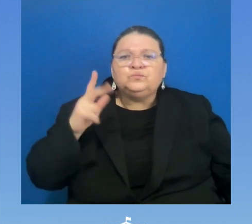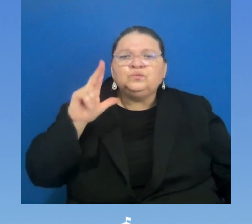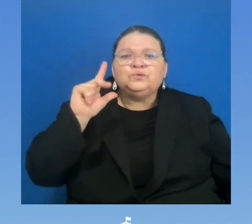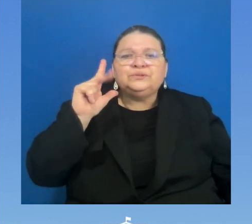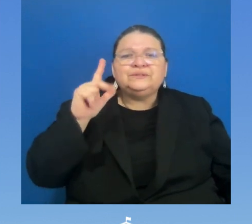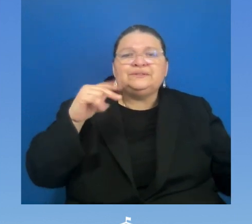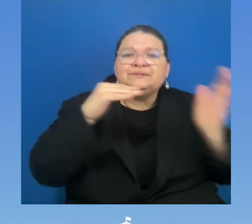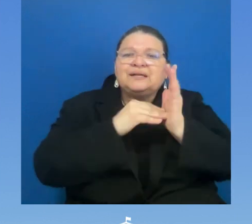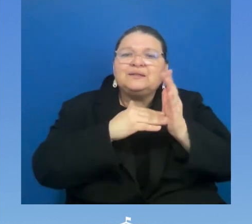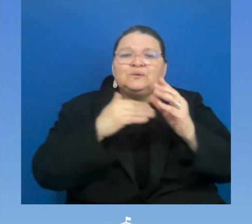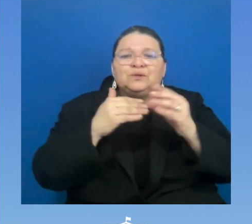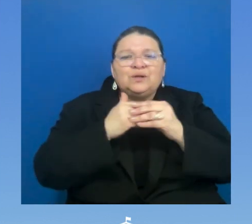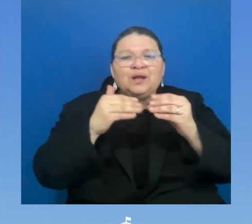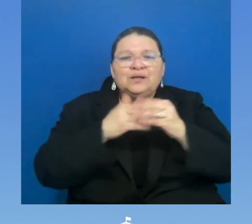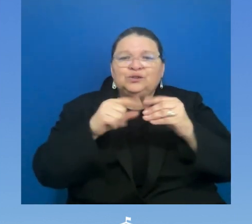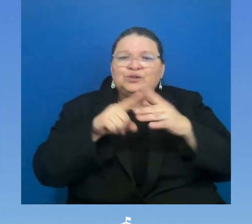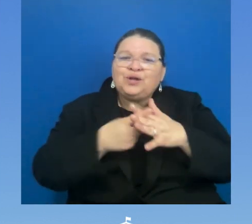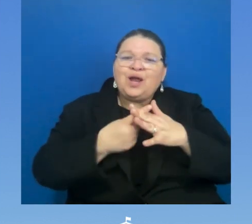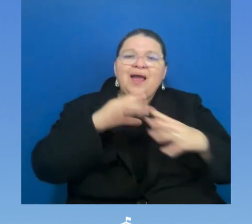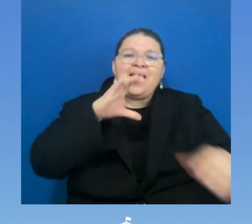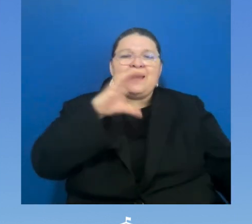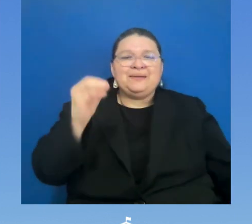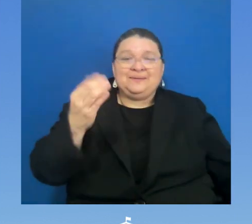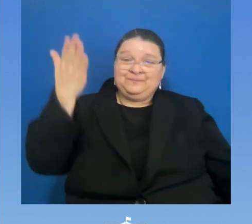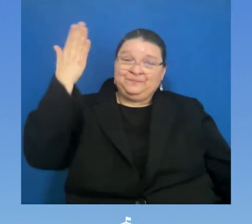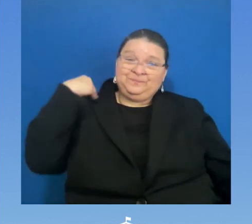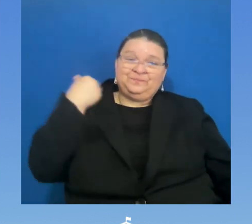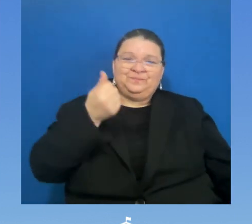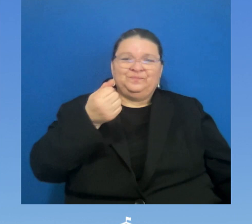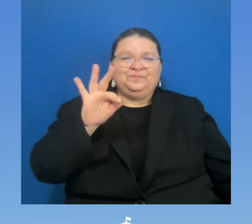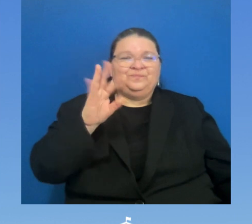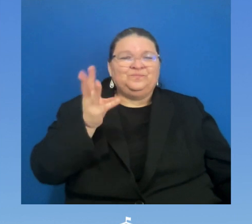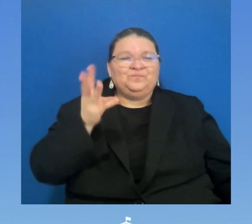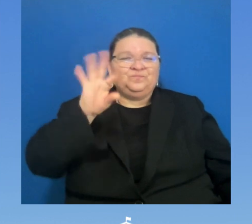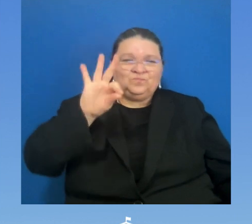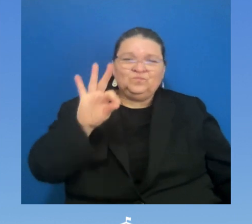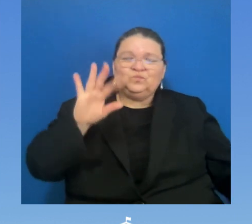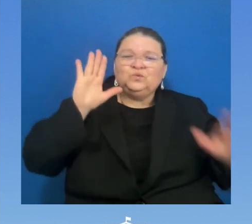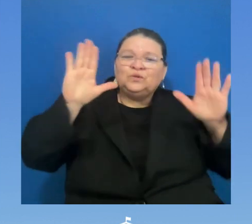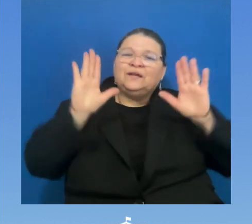So what great legacy to build on. But in 2014, we wanted to be sure,